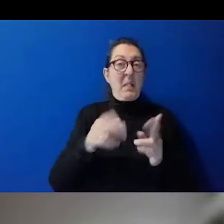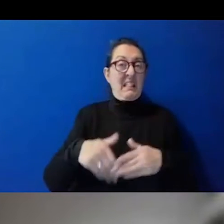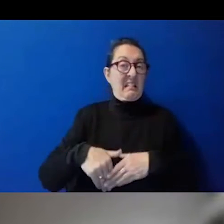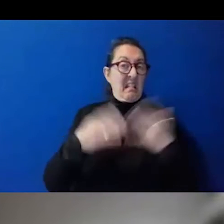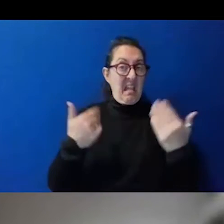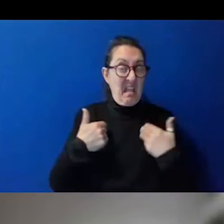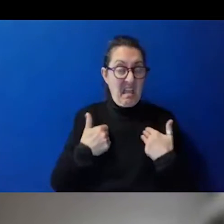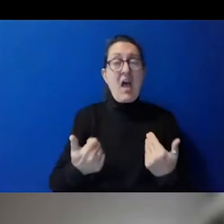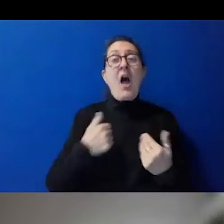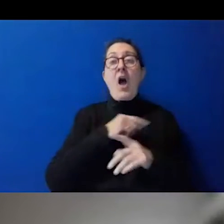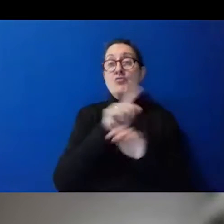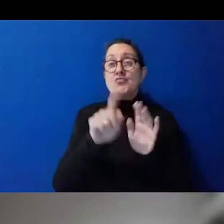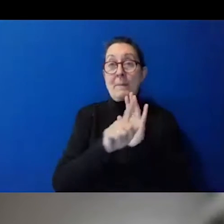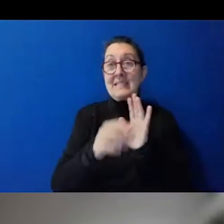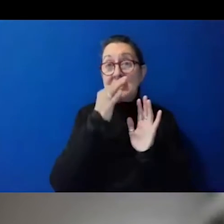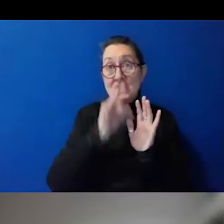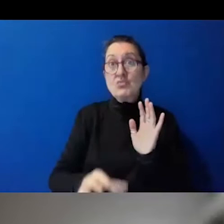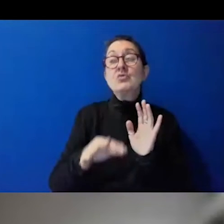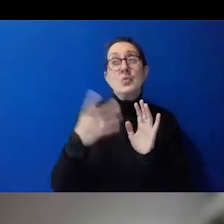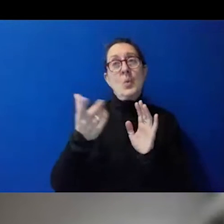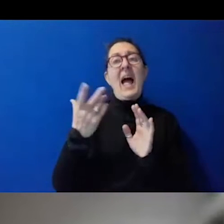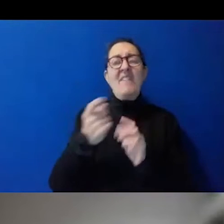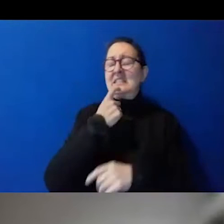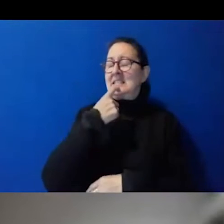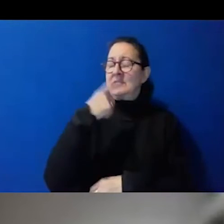represent children charged with really serious Crim so what called serious children's indital